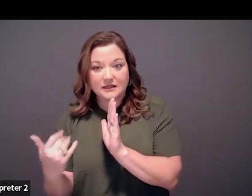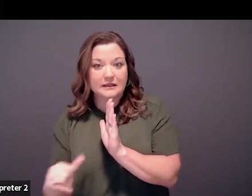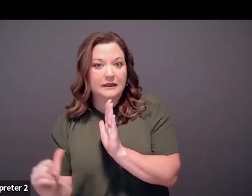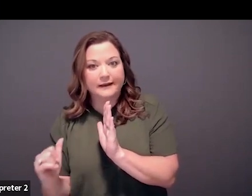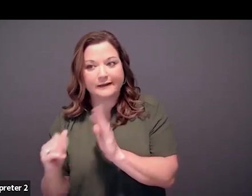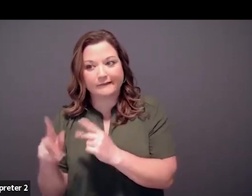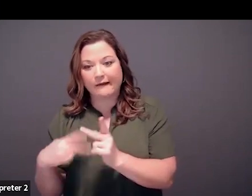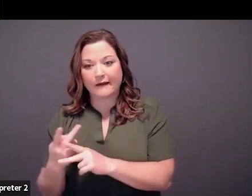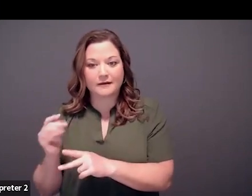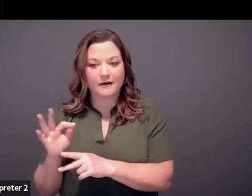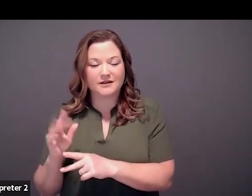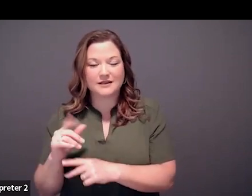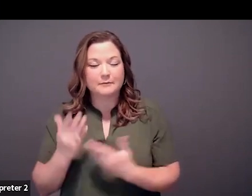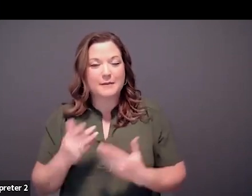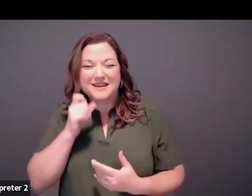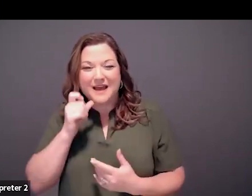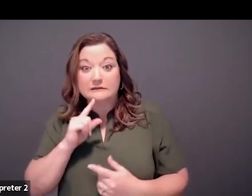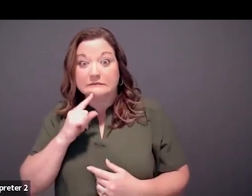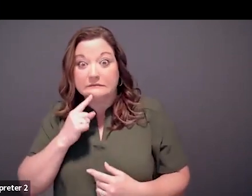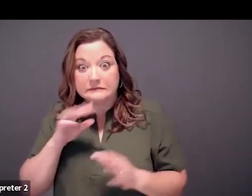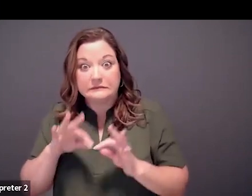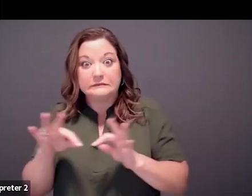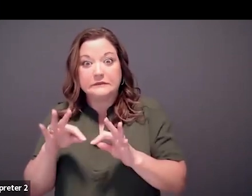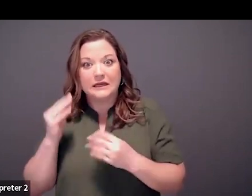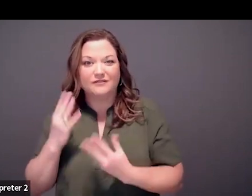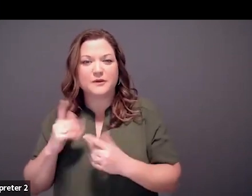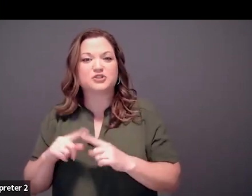it's not critical information, but it's helpful to have.